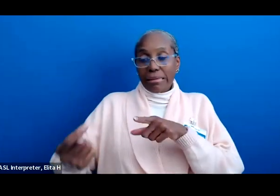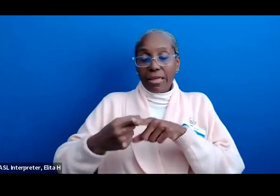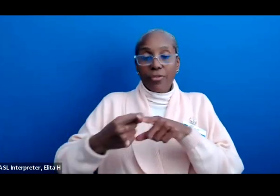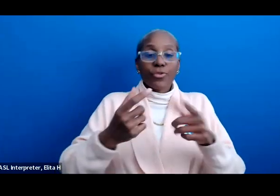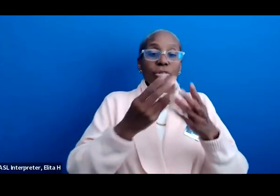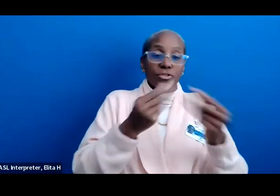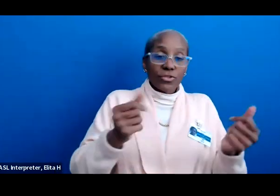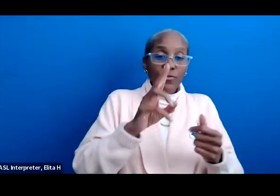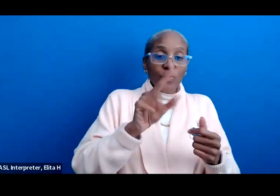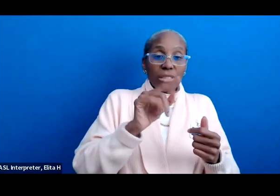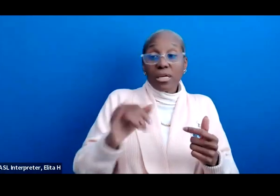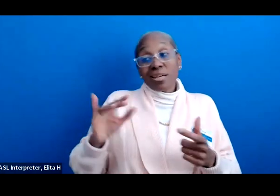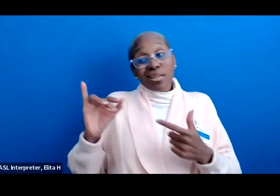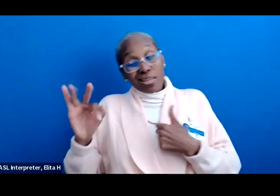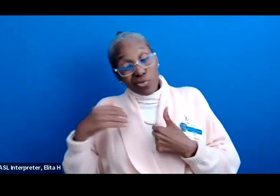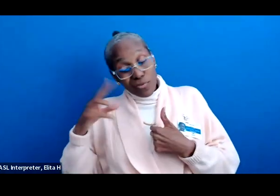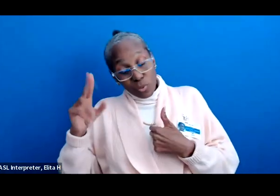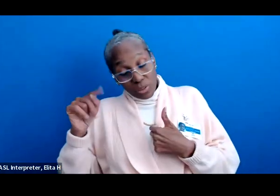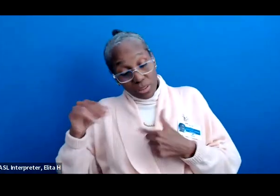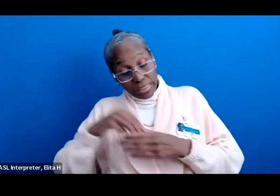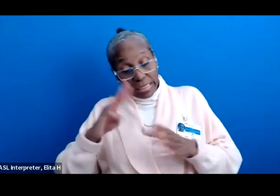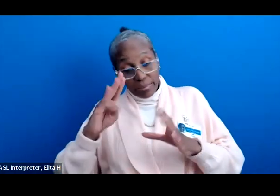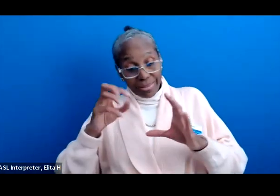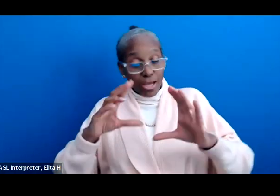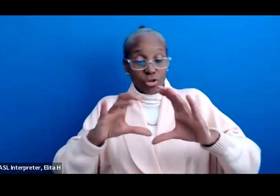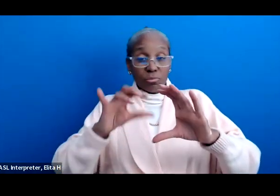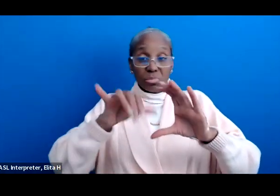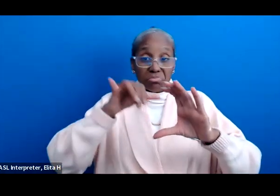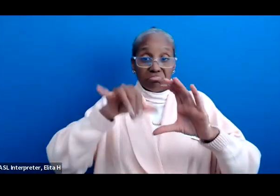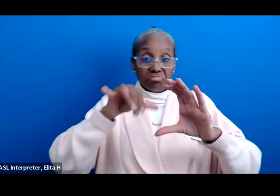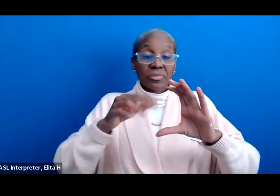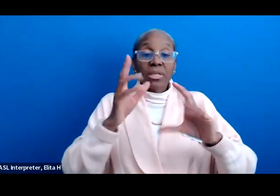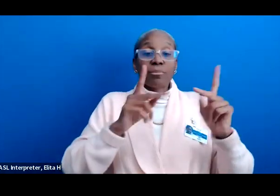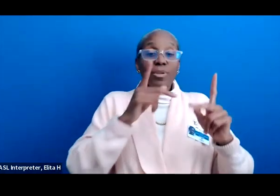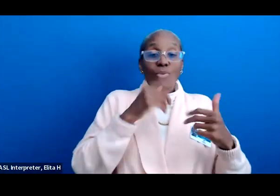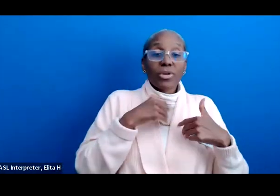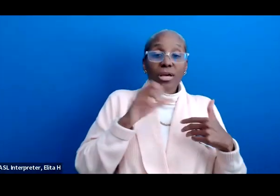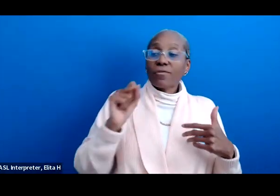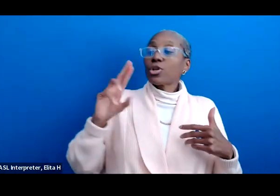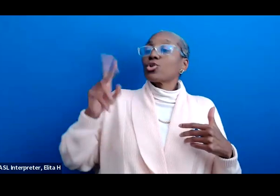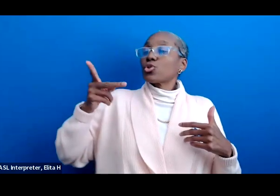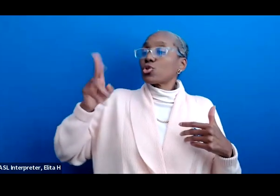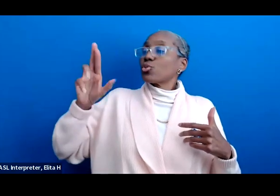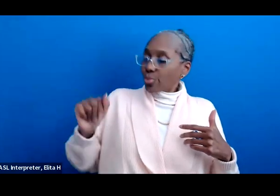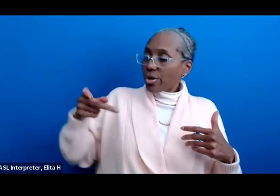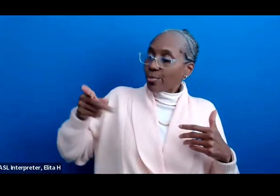If there’s a UTI in your bladder, it's probably going to stay there. People who have suprapubic catheters or any kind of indwelling